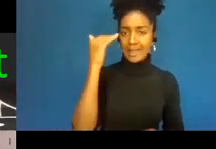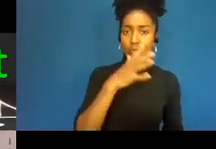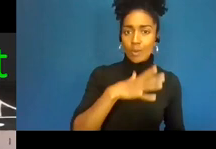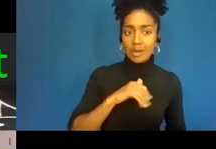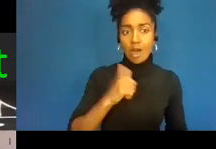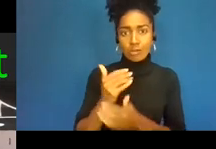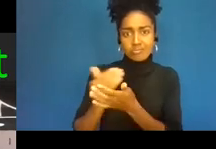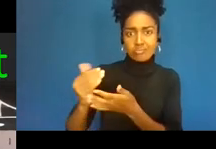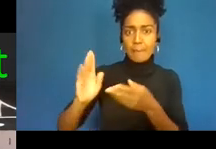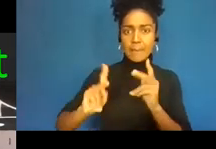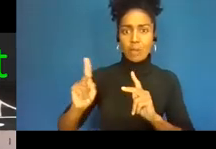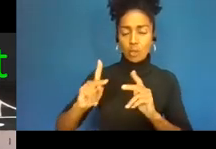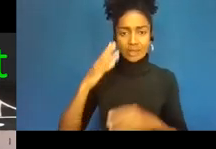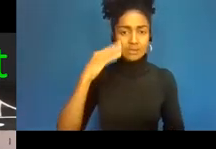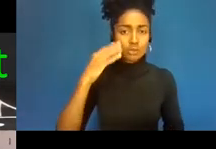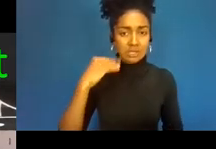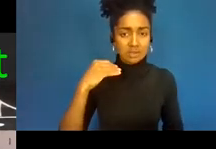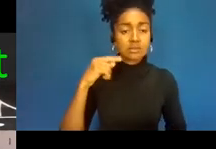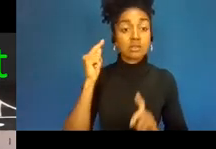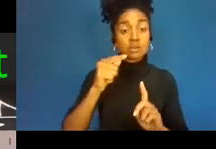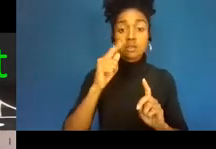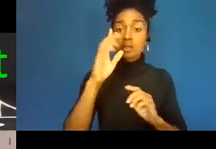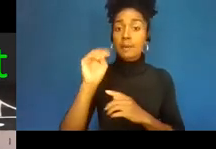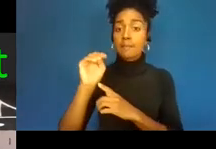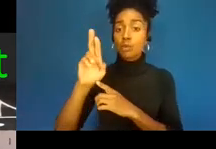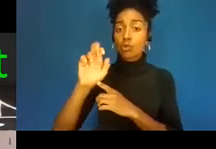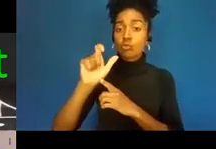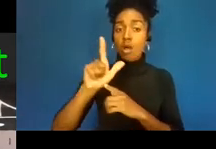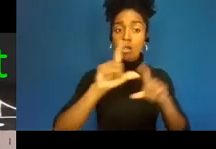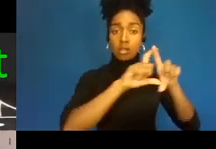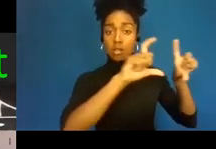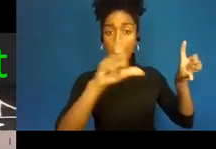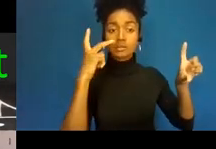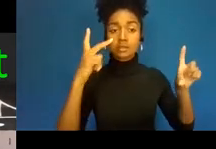You'll see in the mural here: this is a mural of Ahmaud Arbery